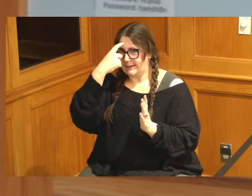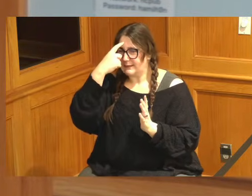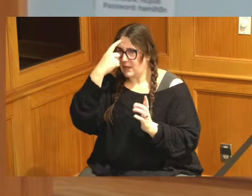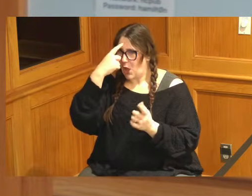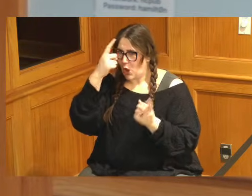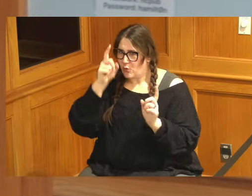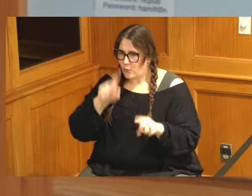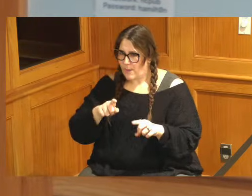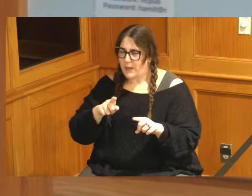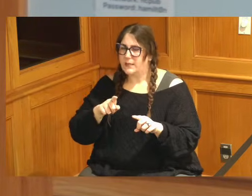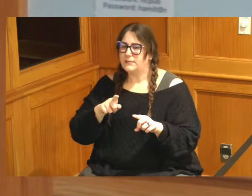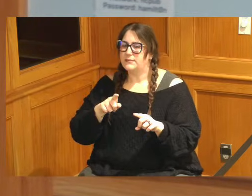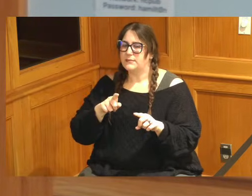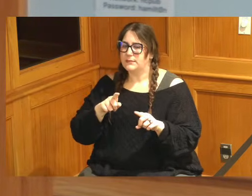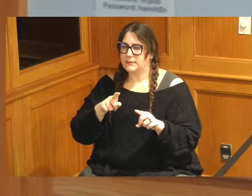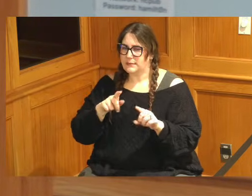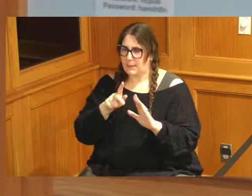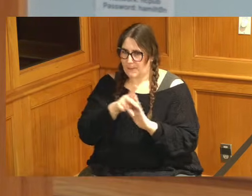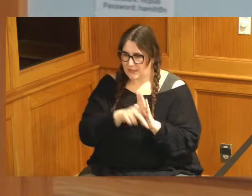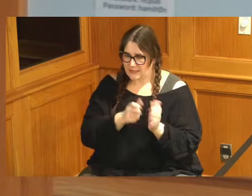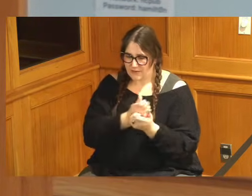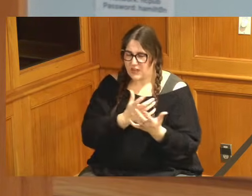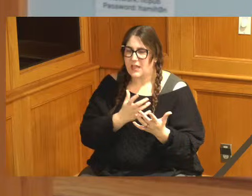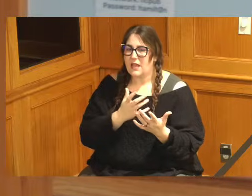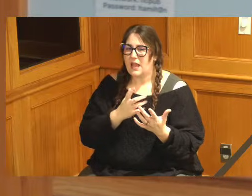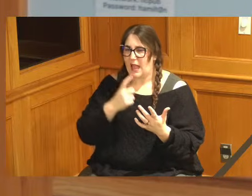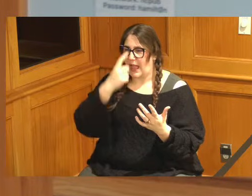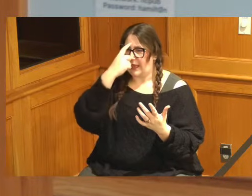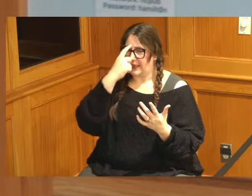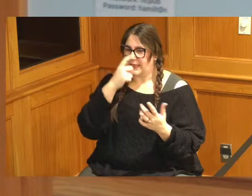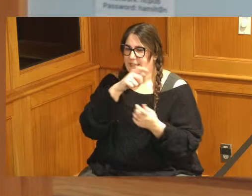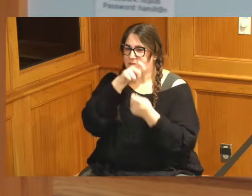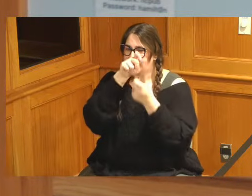about how this could work. I think now there's a let's get into the specifics of making sure